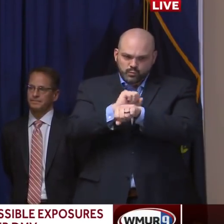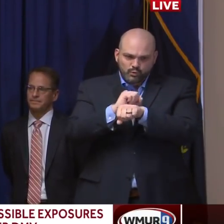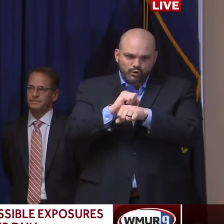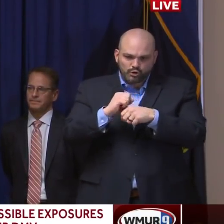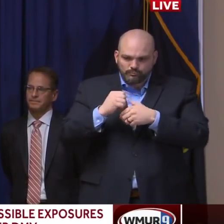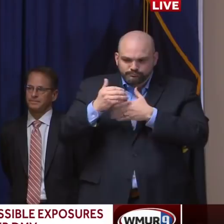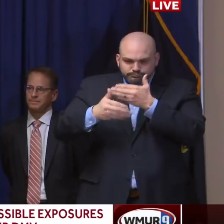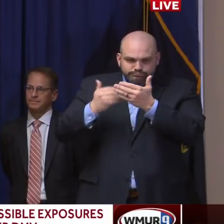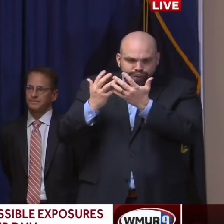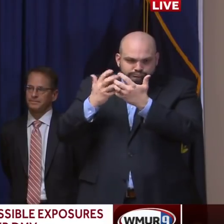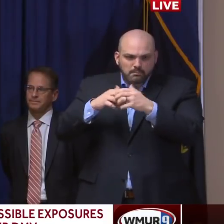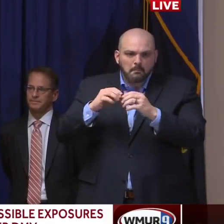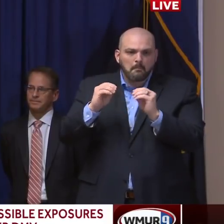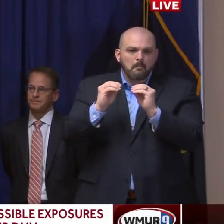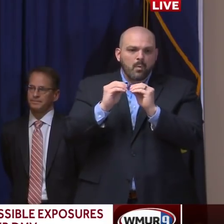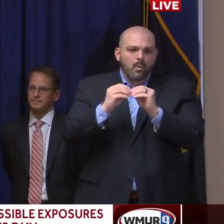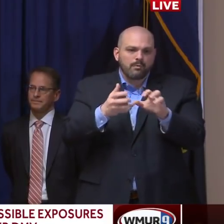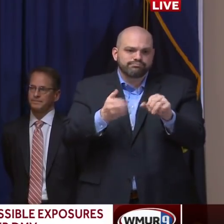COMMUNICATING THAT WITH THE PUBLIC.